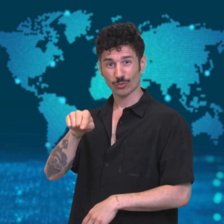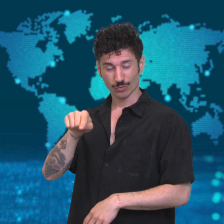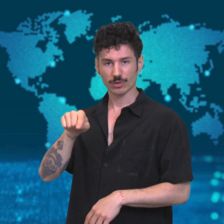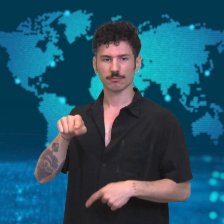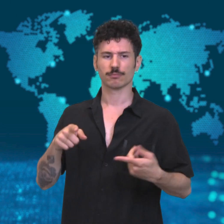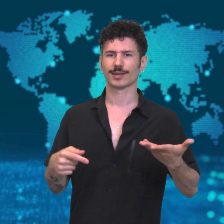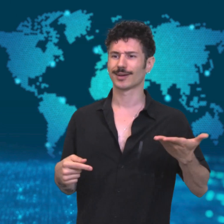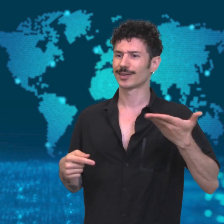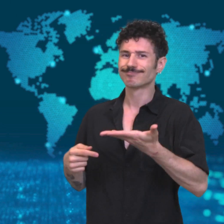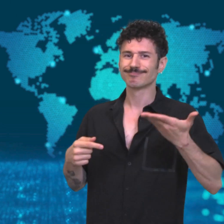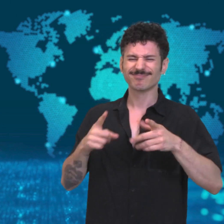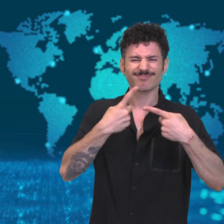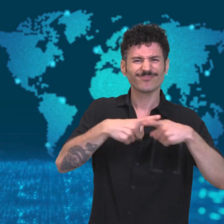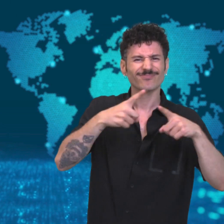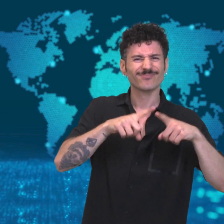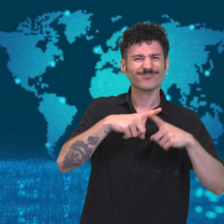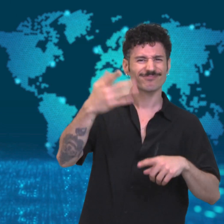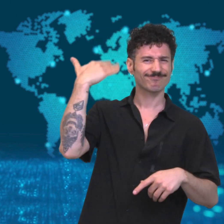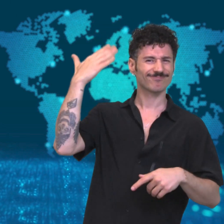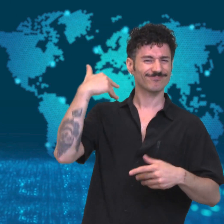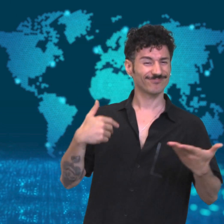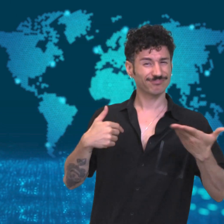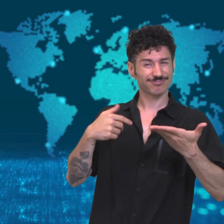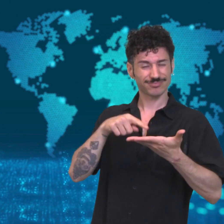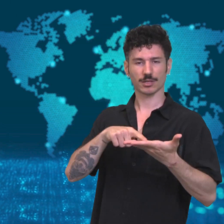be automatically rejected.